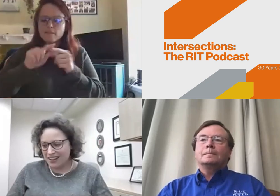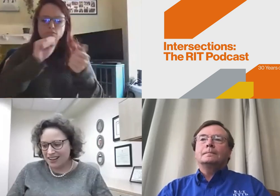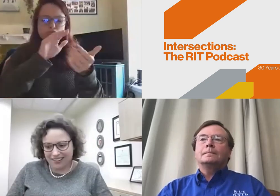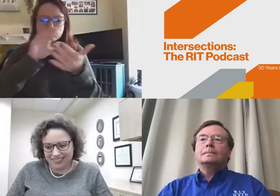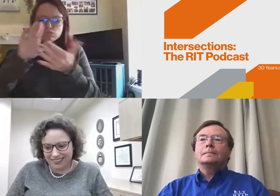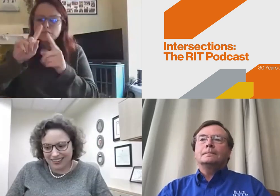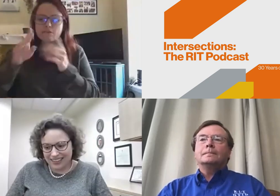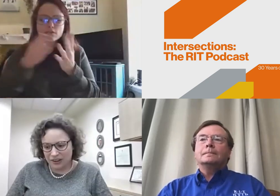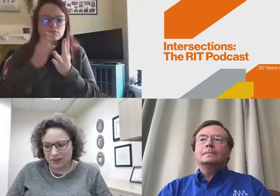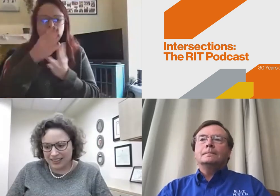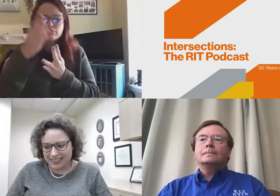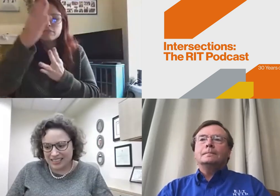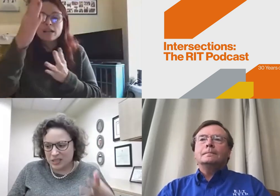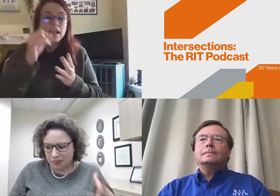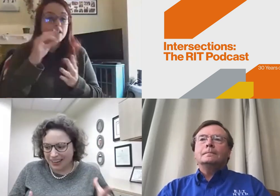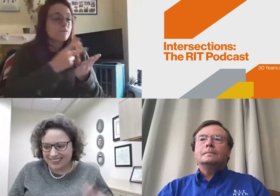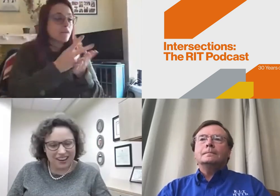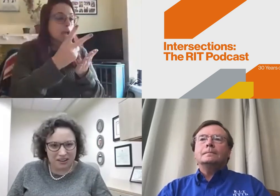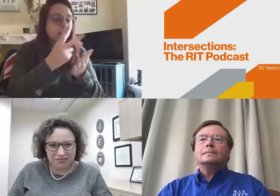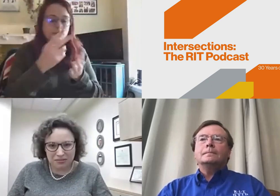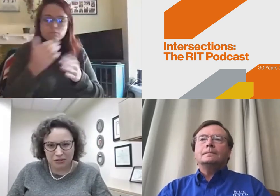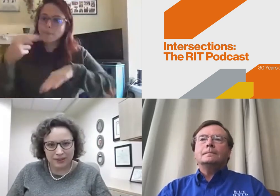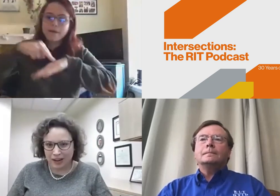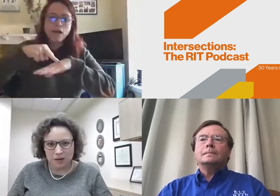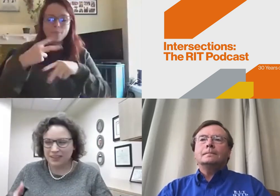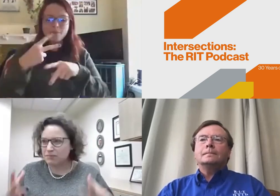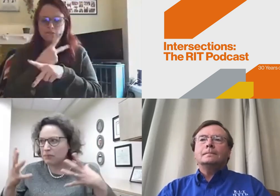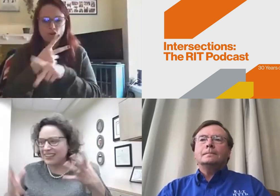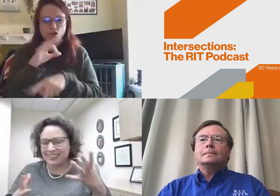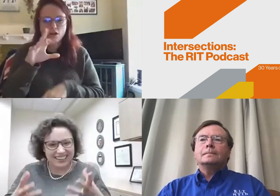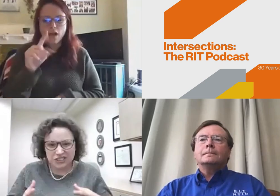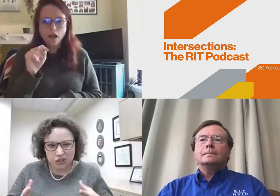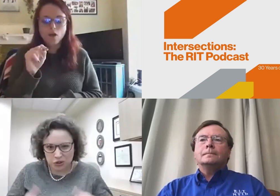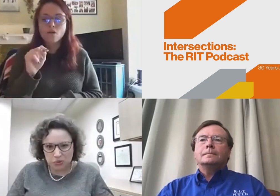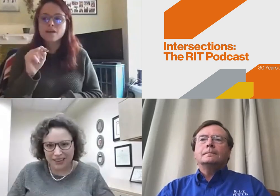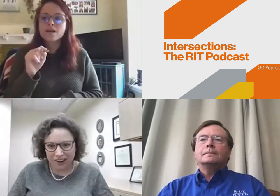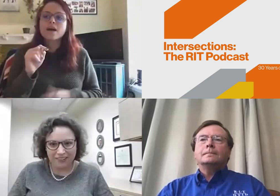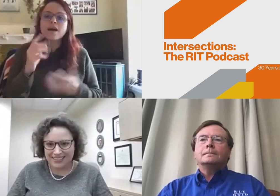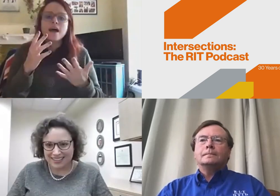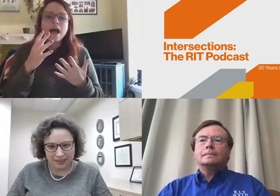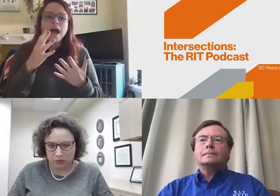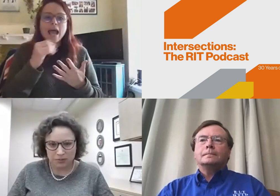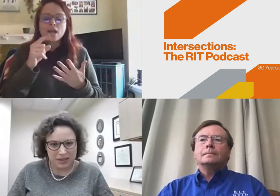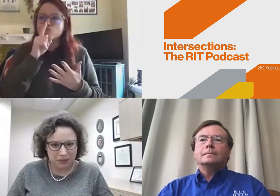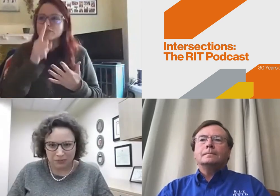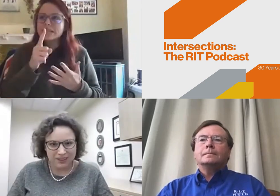Not in spite of who we are, but really leaning into who we are as disabled people and what